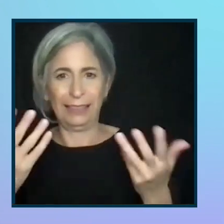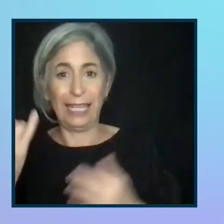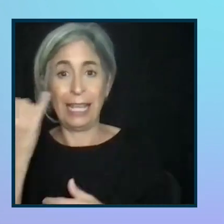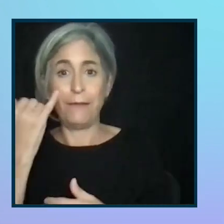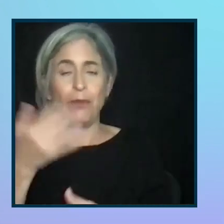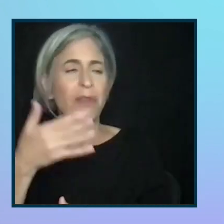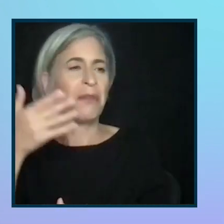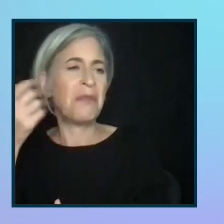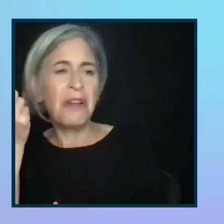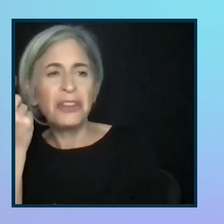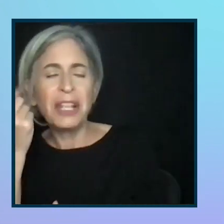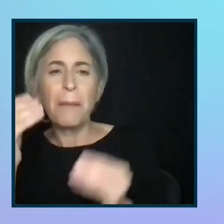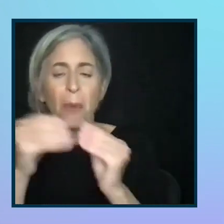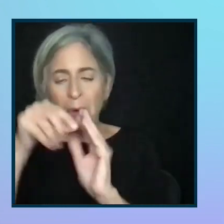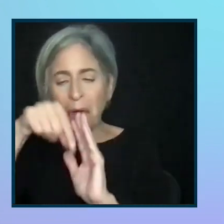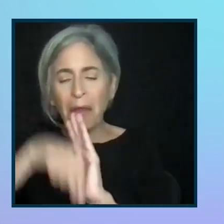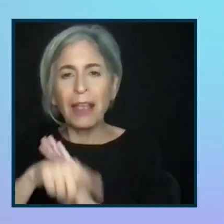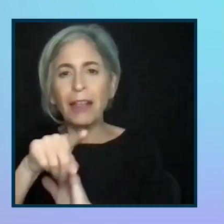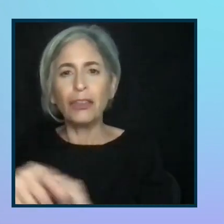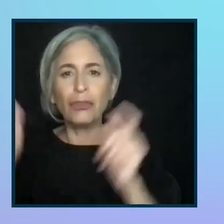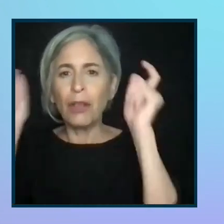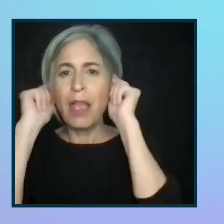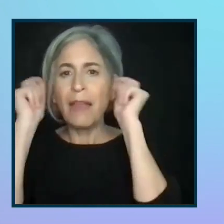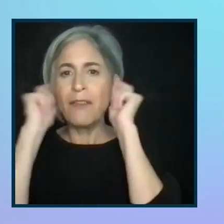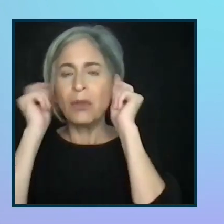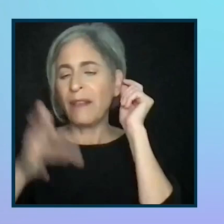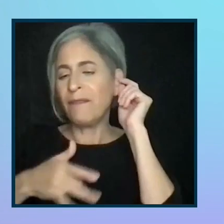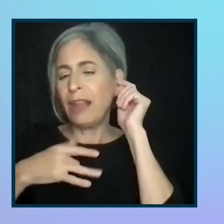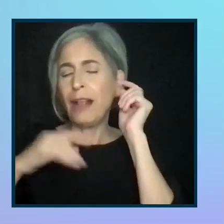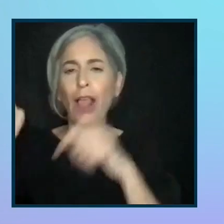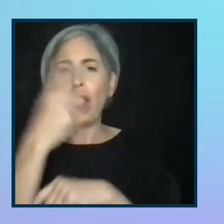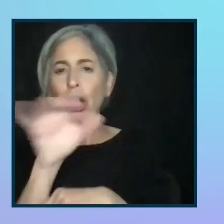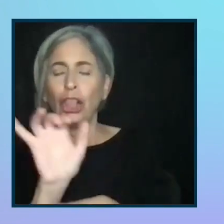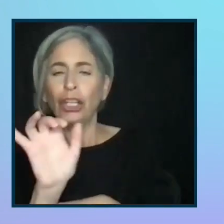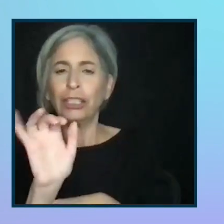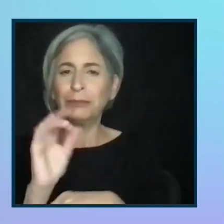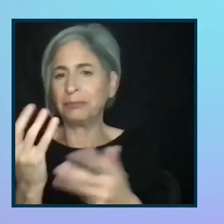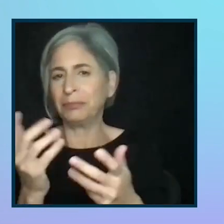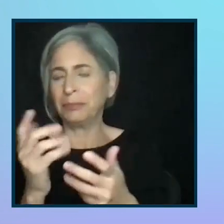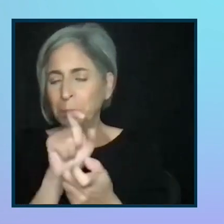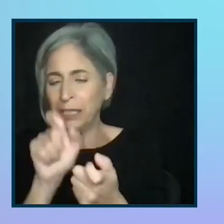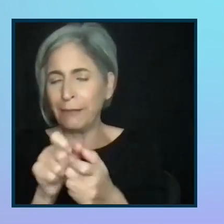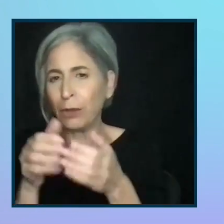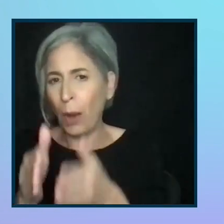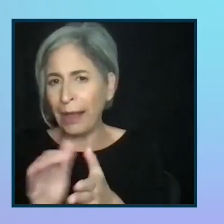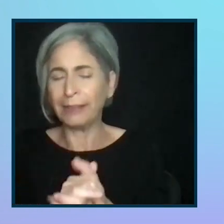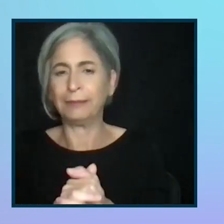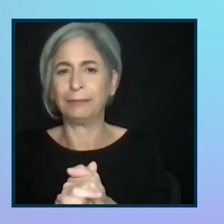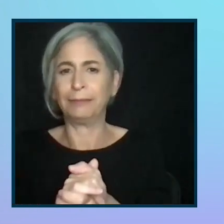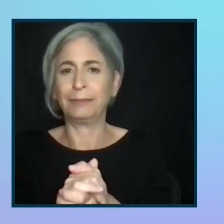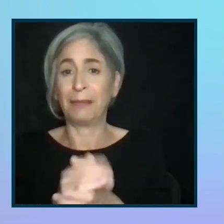you will wanna make sure that your headphones look and feel a certain way. They're losing some of that thread, 'cause now they're just a luxury brand,